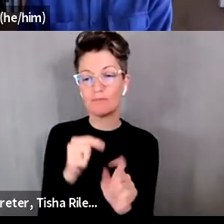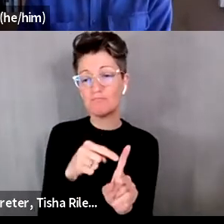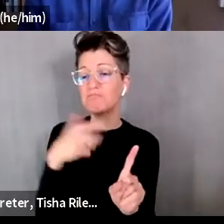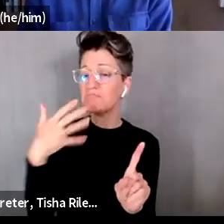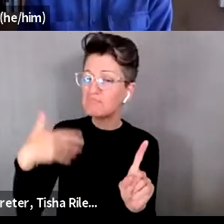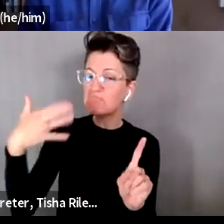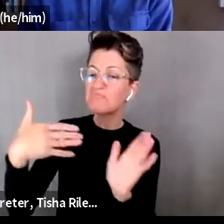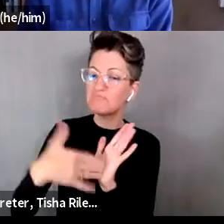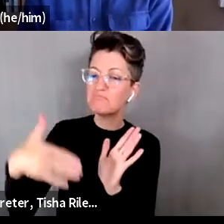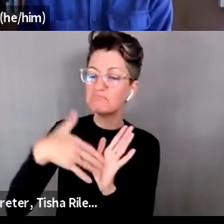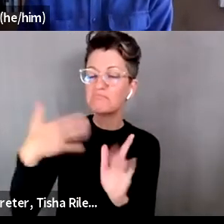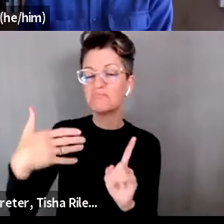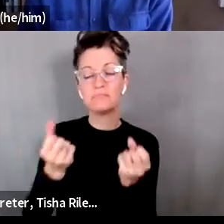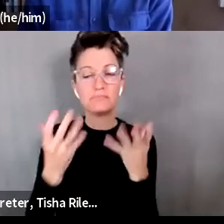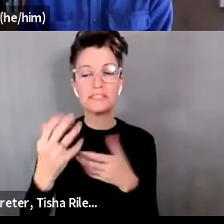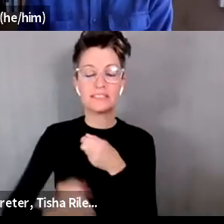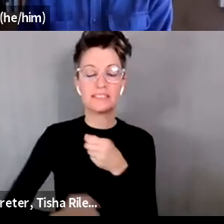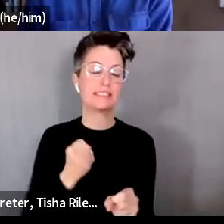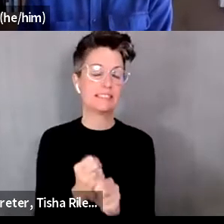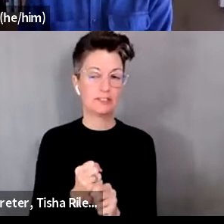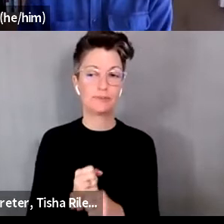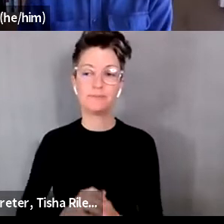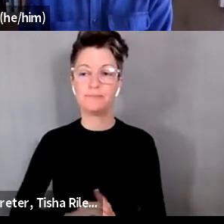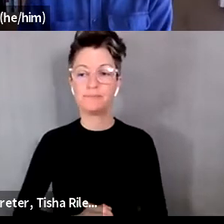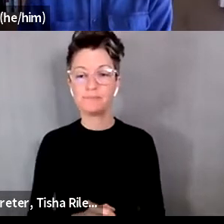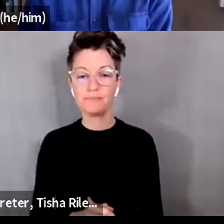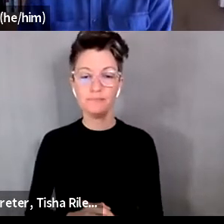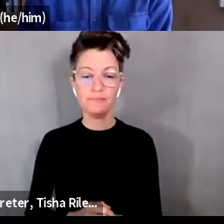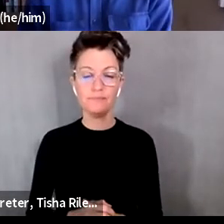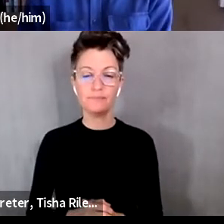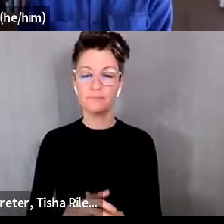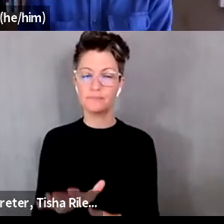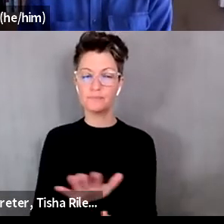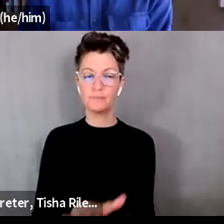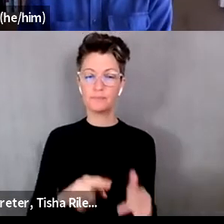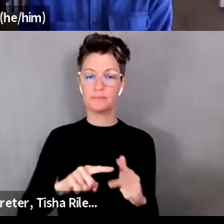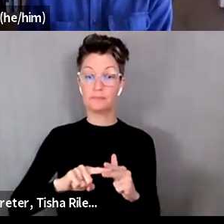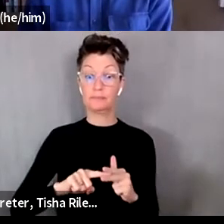and it was right at the beginning, right after the diagnosis